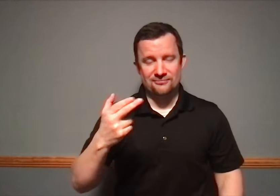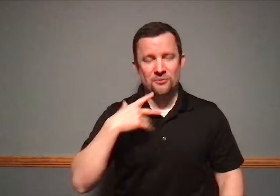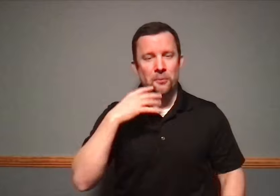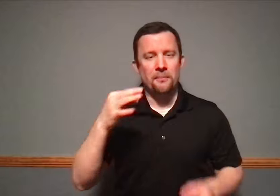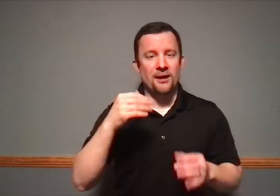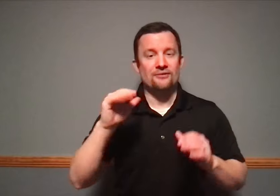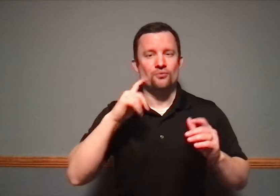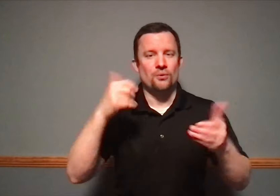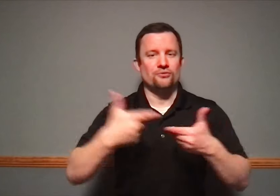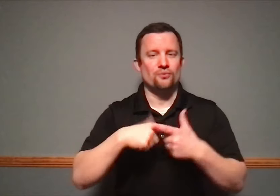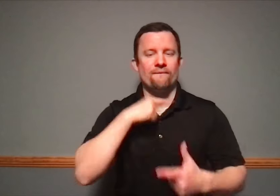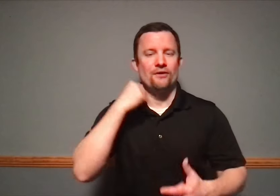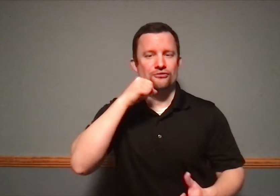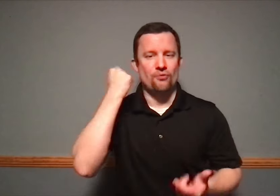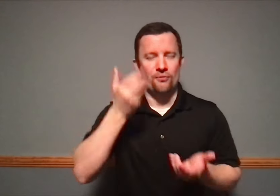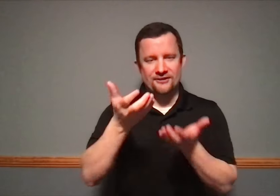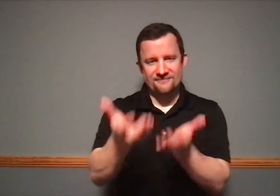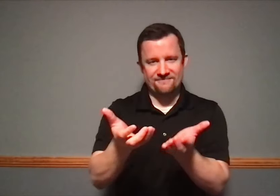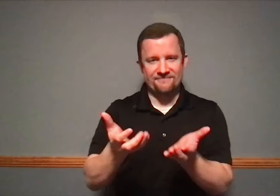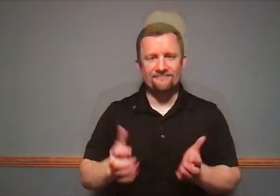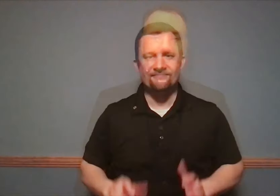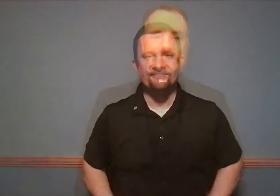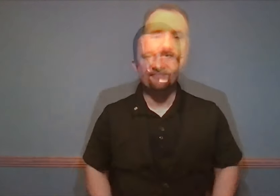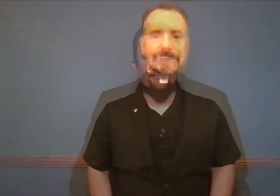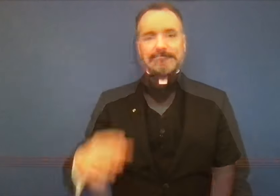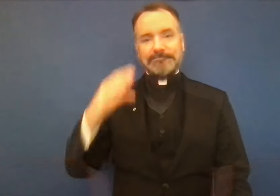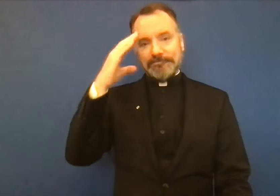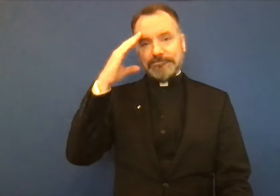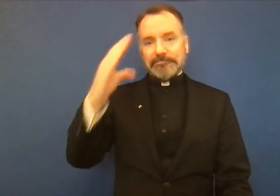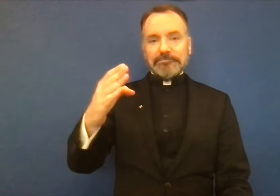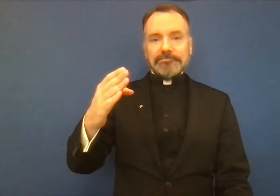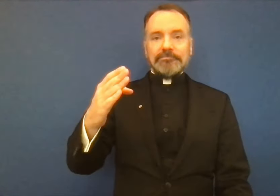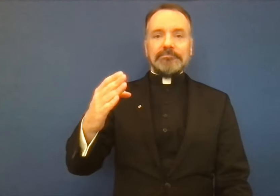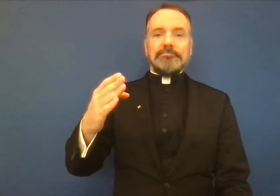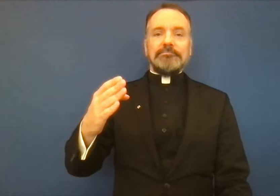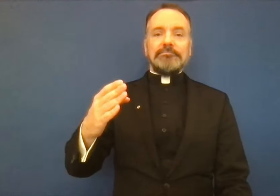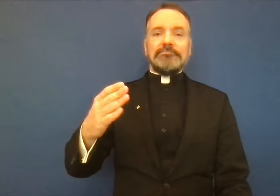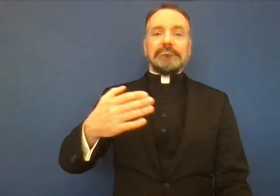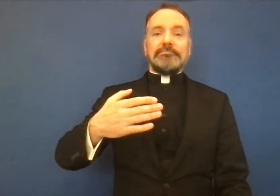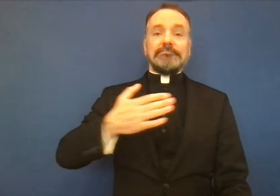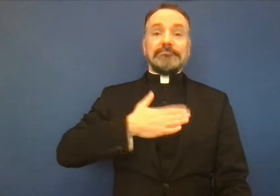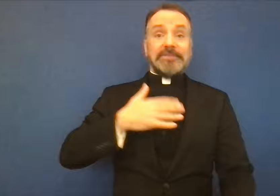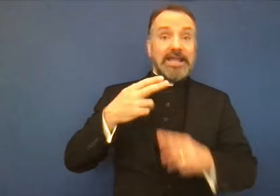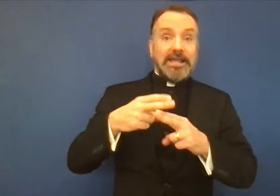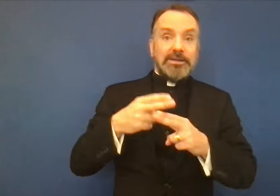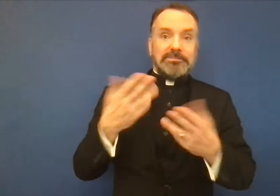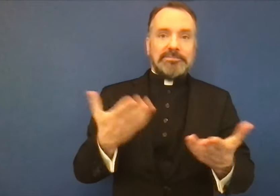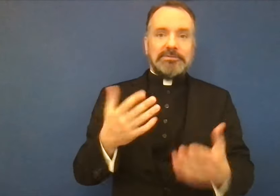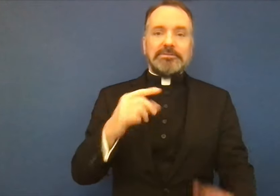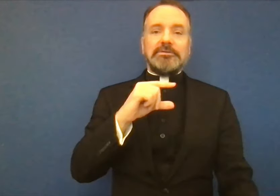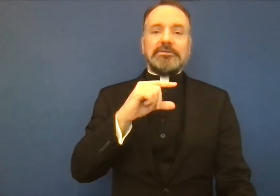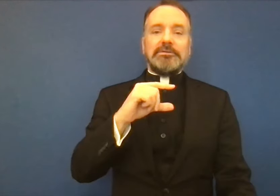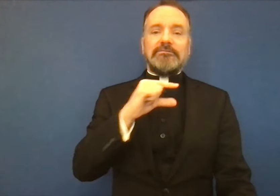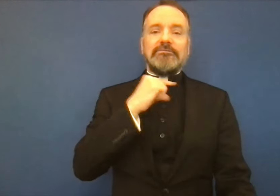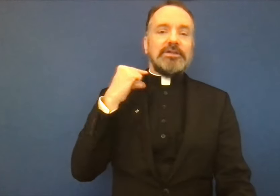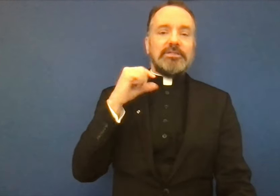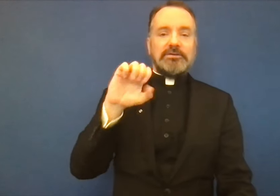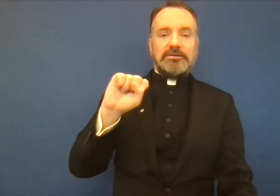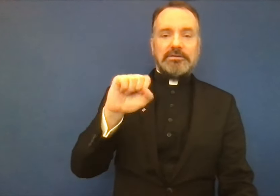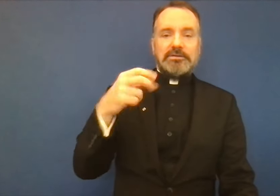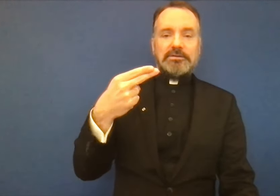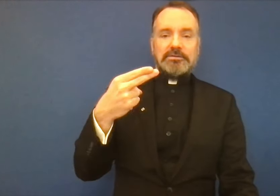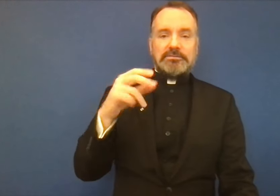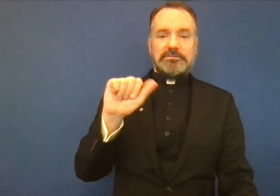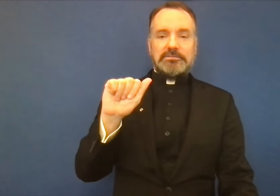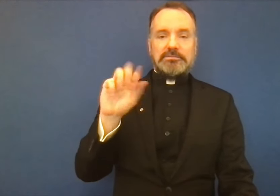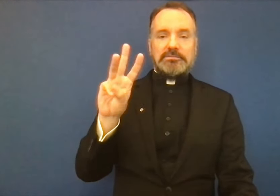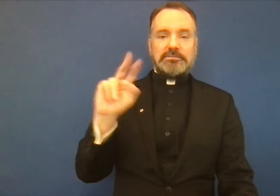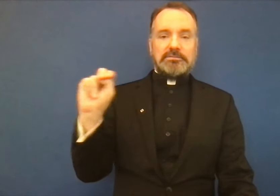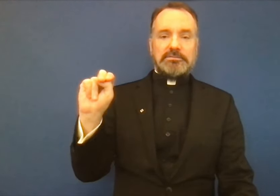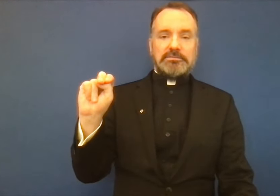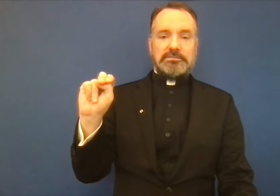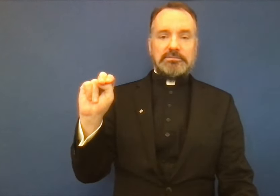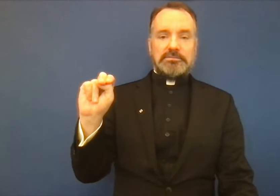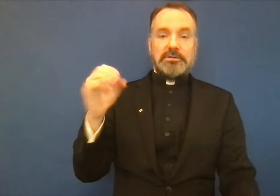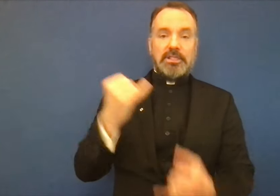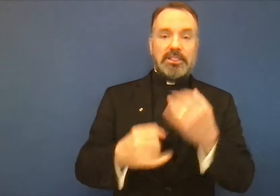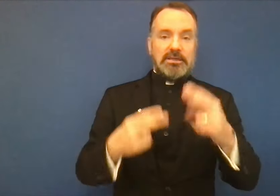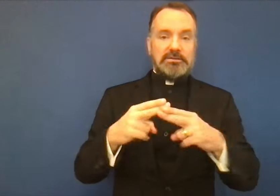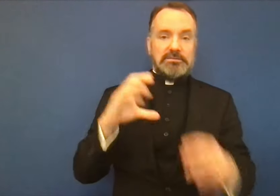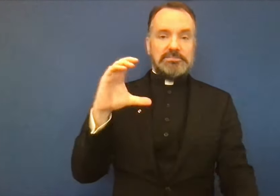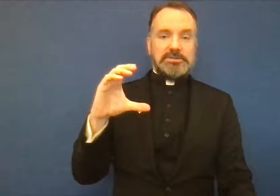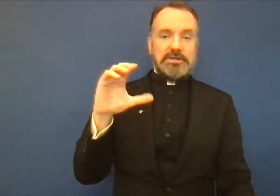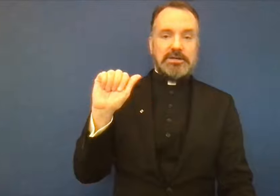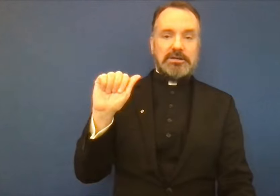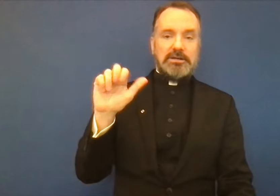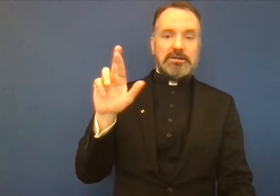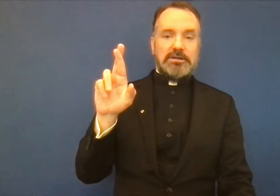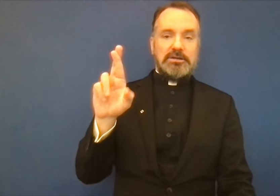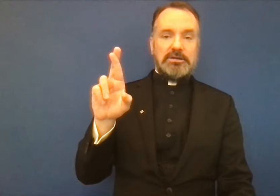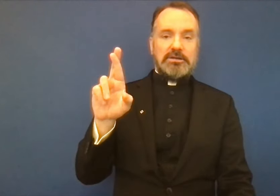Michigan. Now I'd like to introduce Fr. Shawn. Hi. My name is Father Shawn Carey.